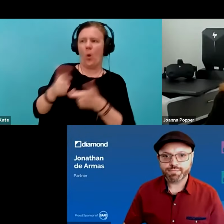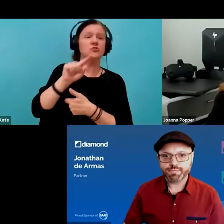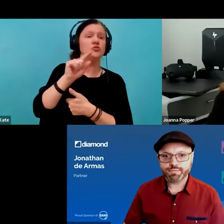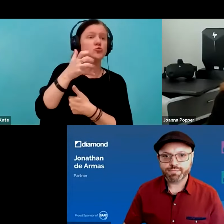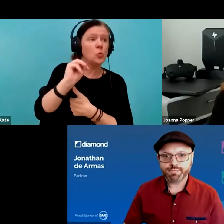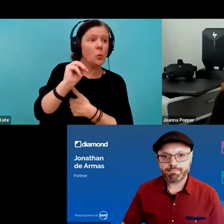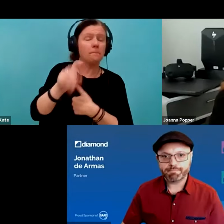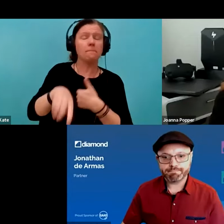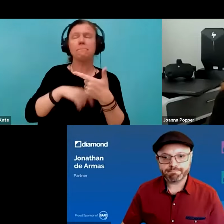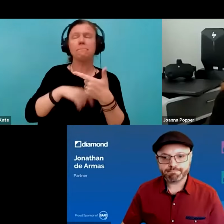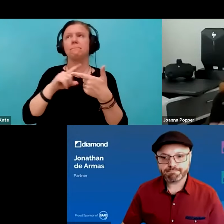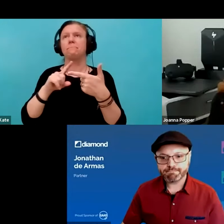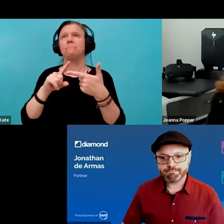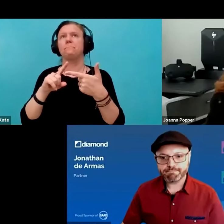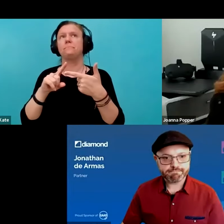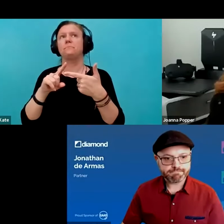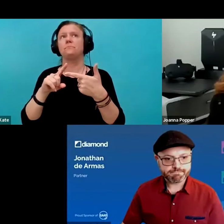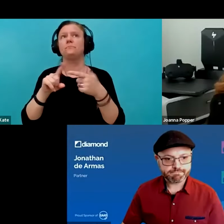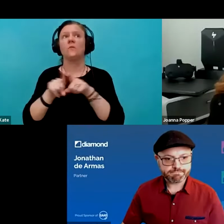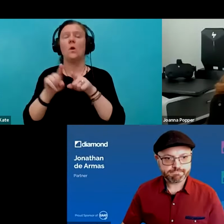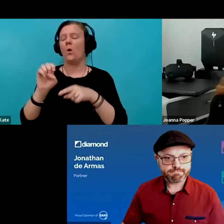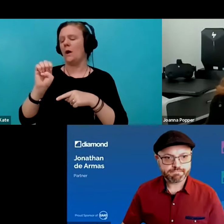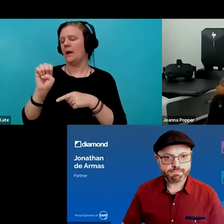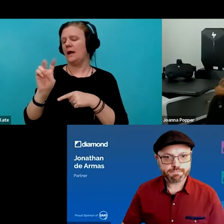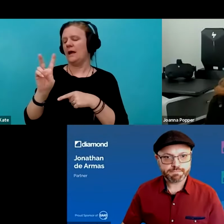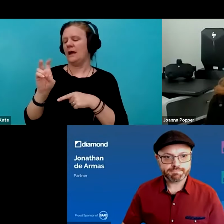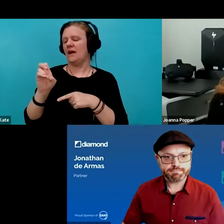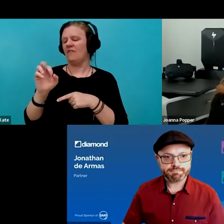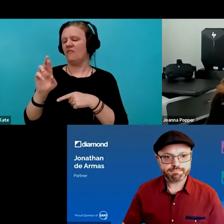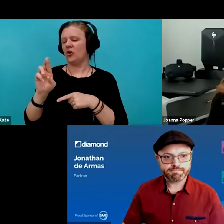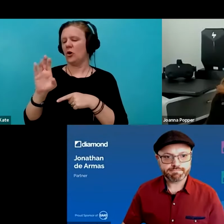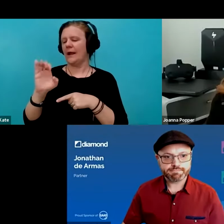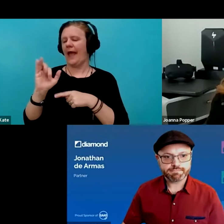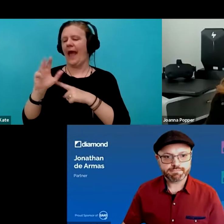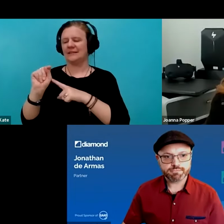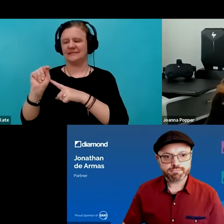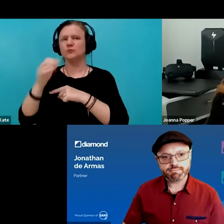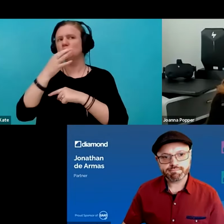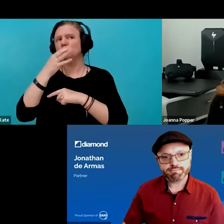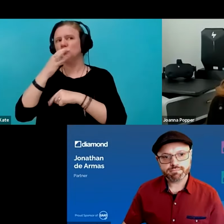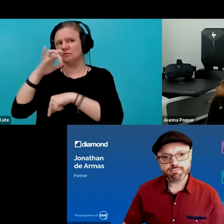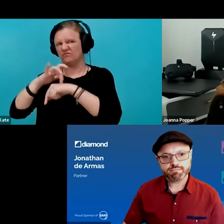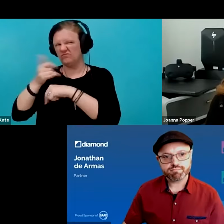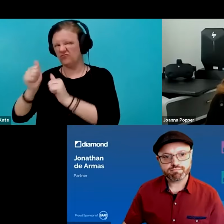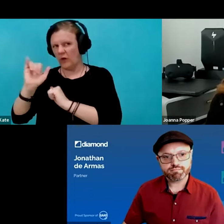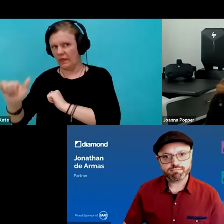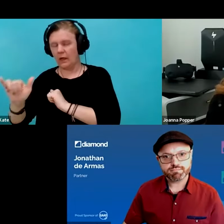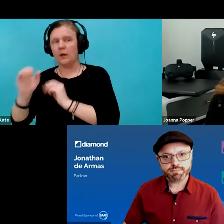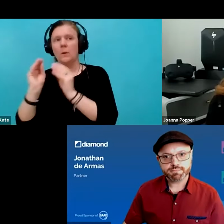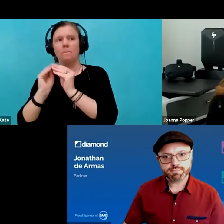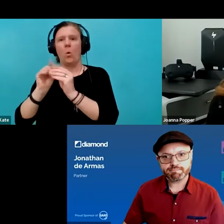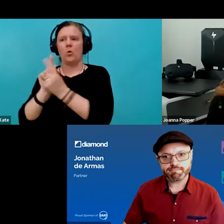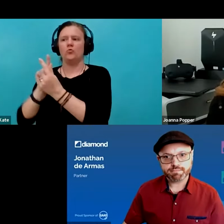Christina Heller: And actually, we're going to give ever cast it ago shortly as well. So doing the idea more remote viewing in